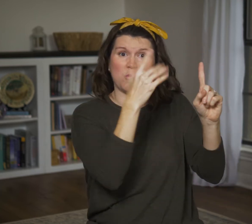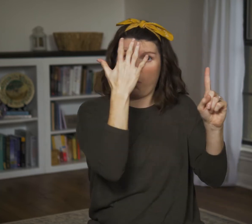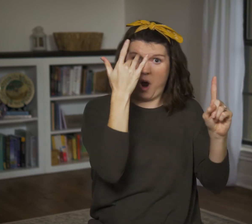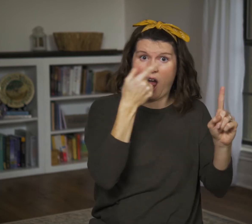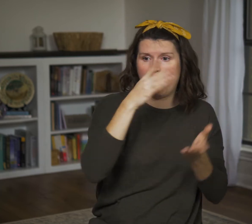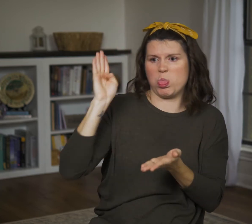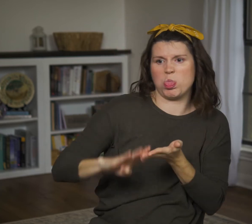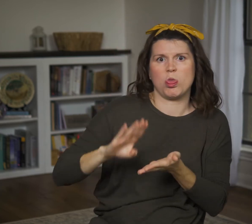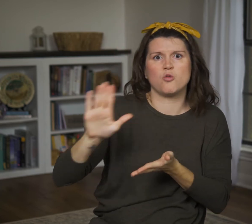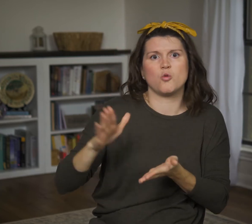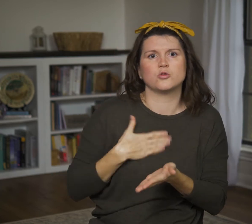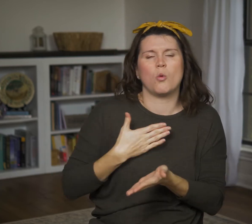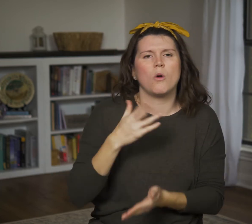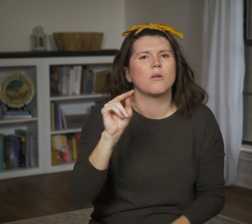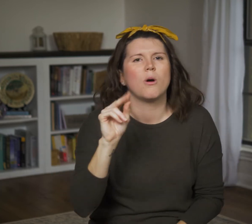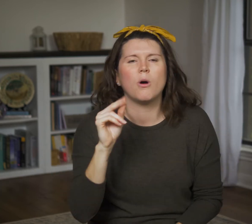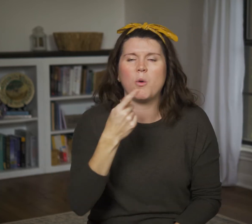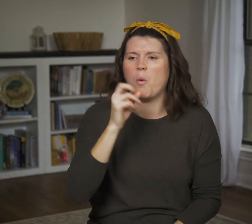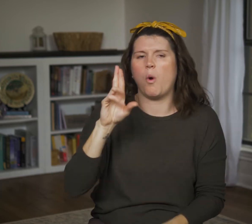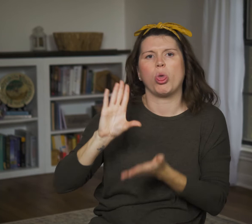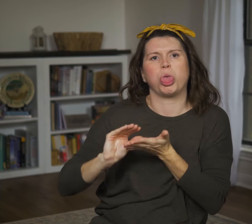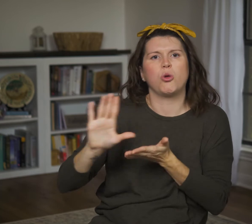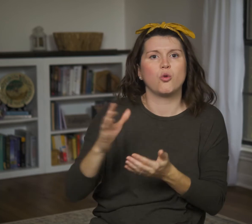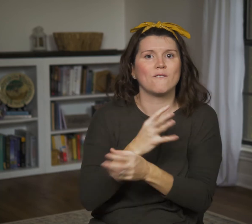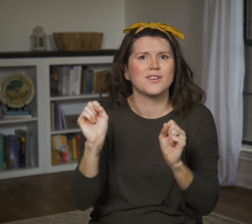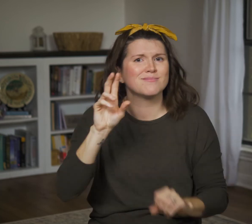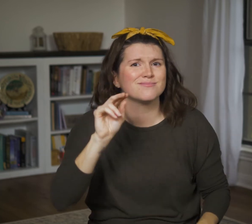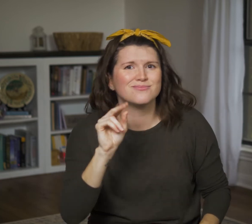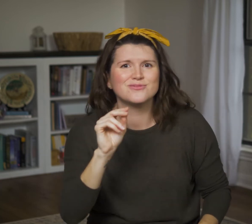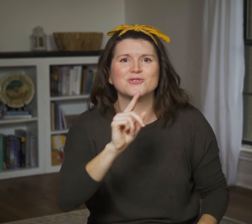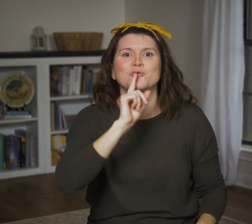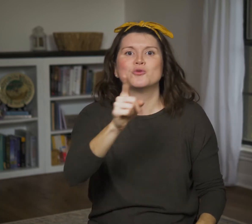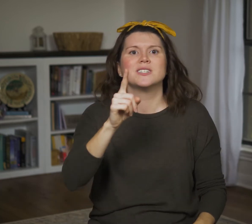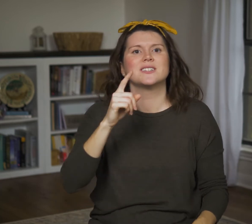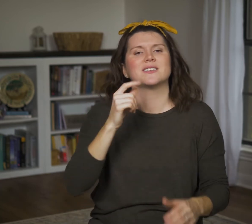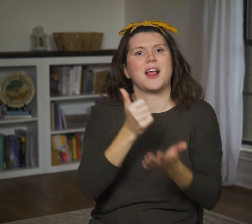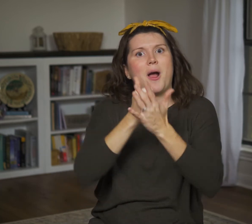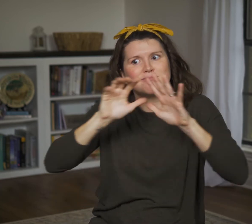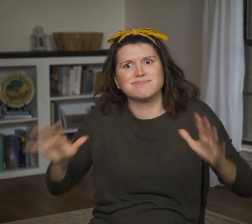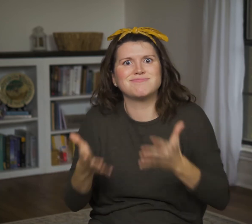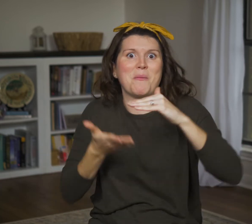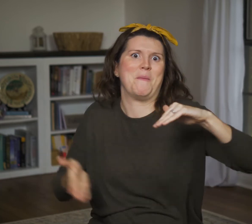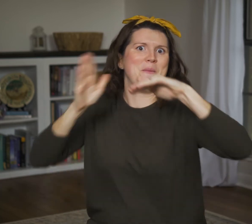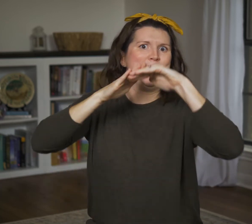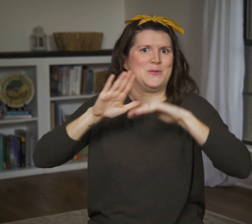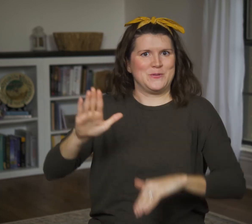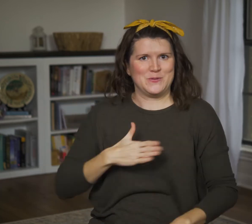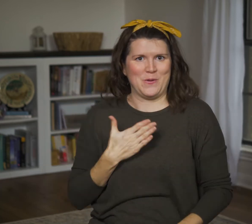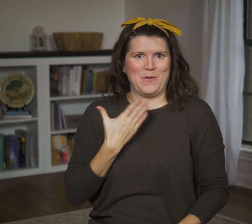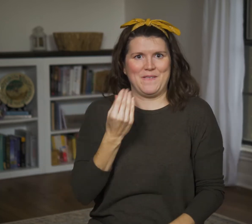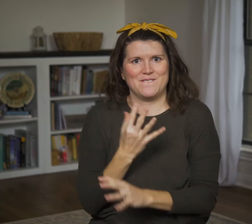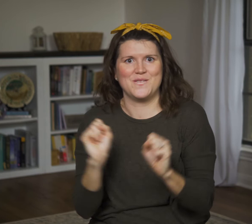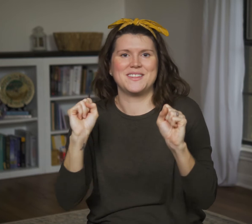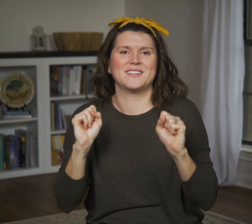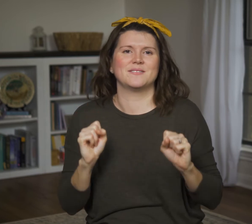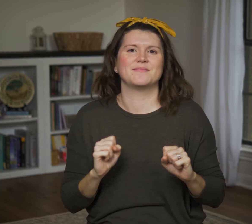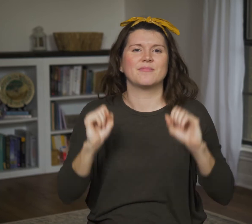aren’t about diminishing their joy and freedom but about increasing it!